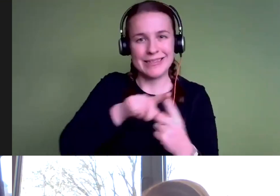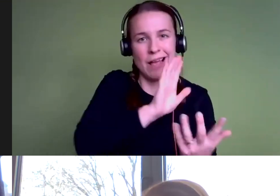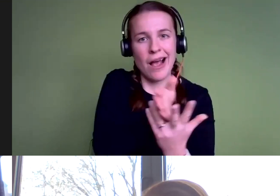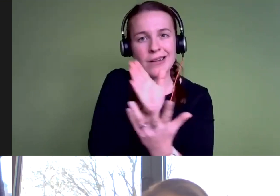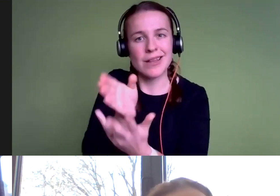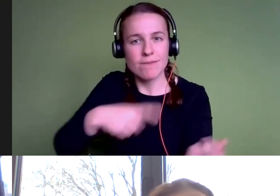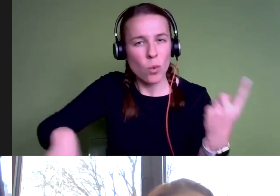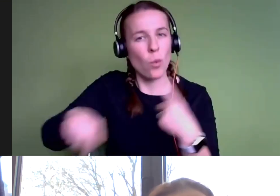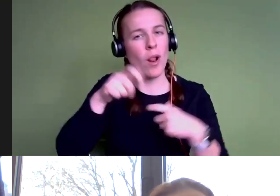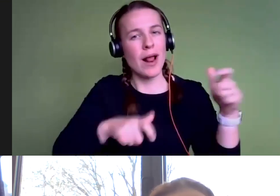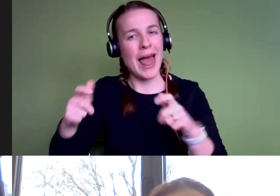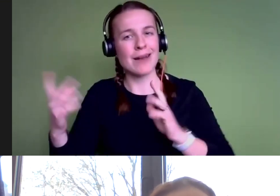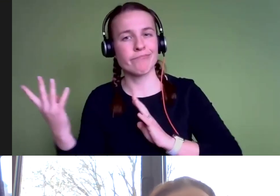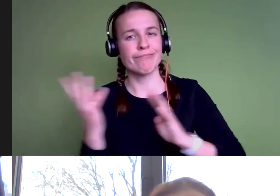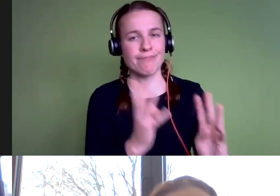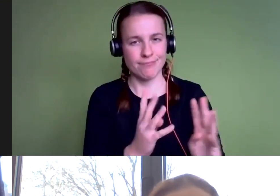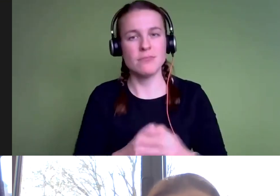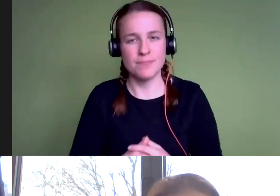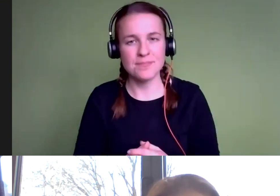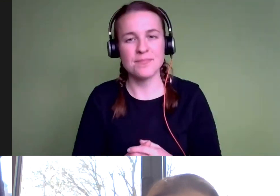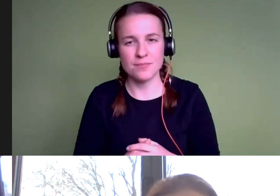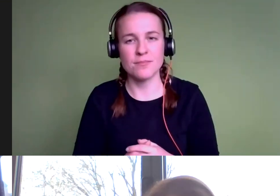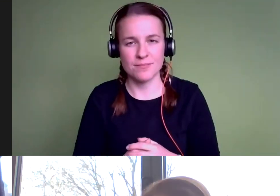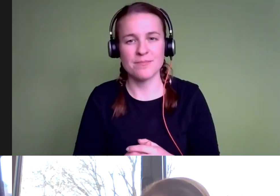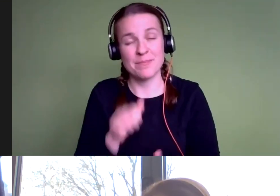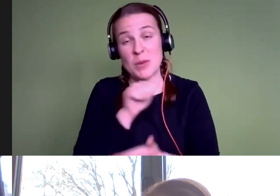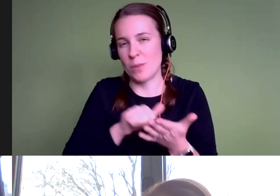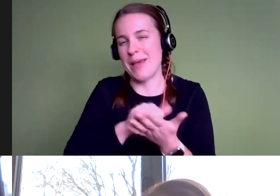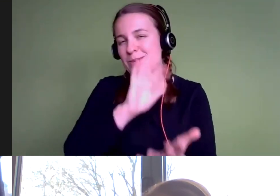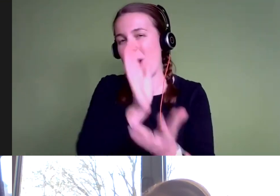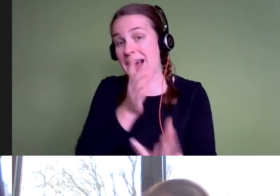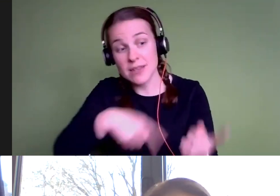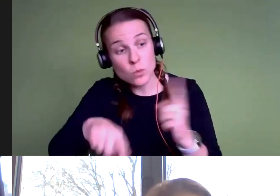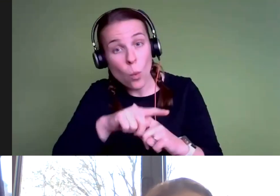the space that you have got, and the design to maximise the usability